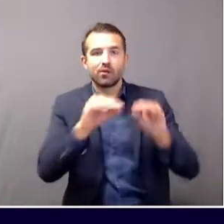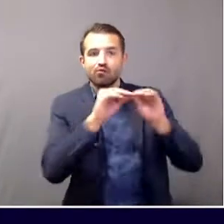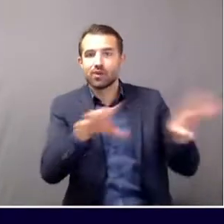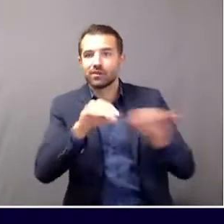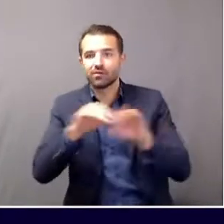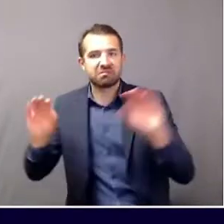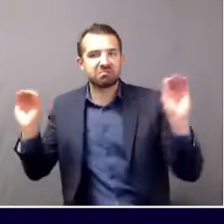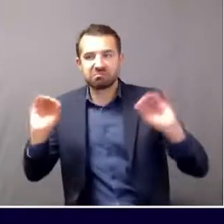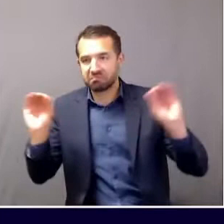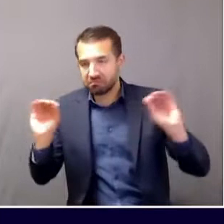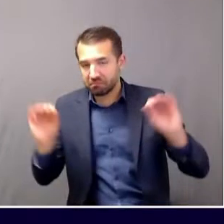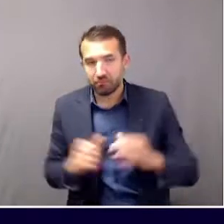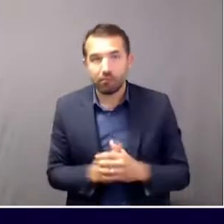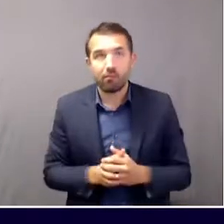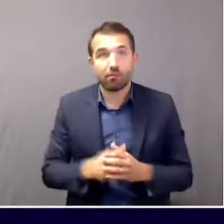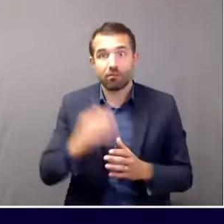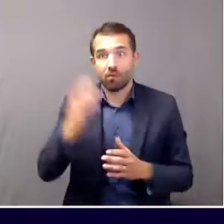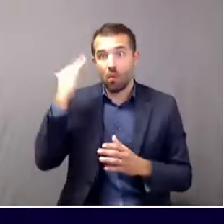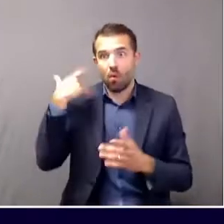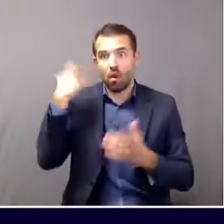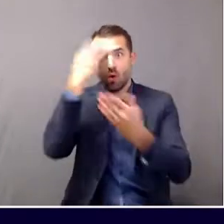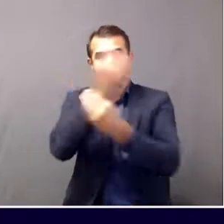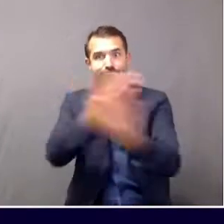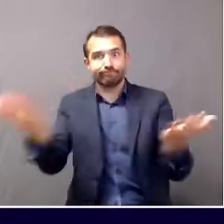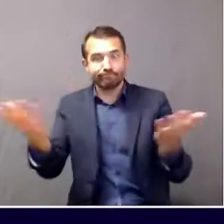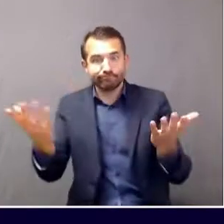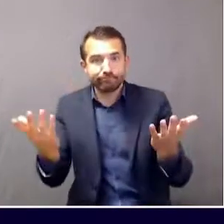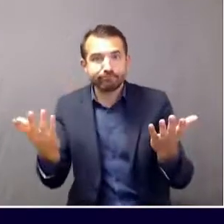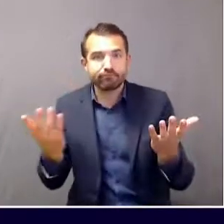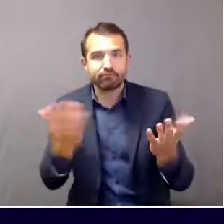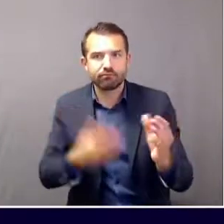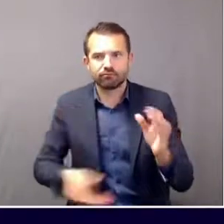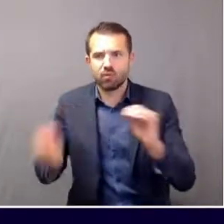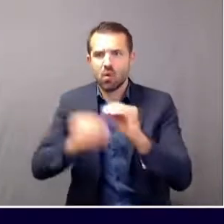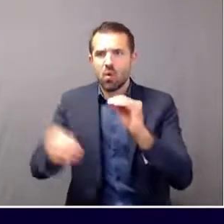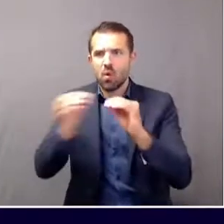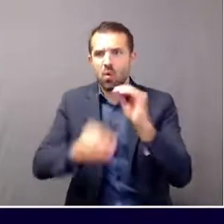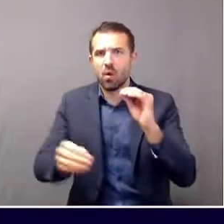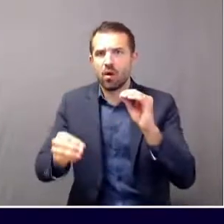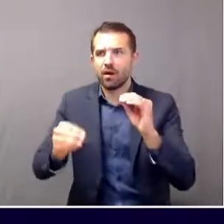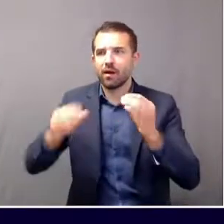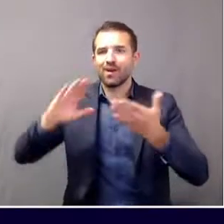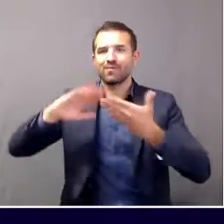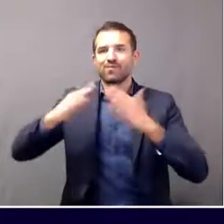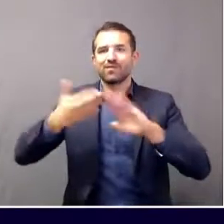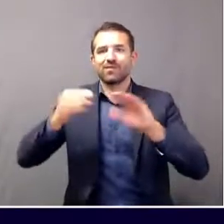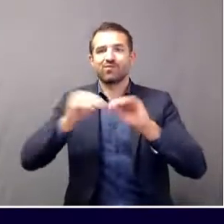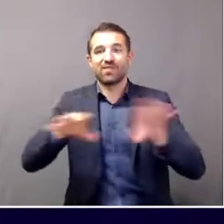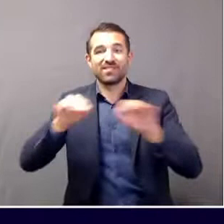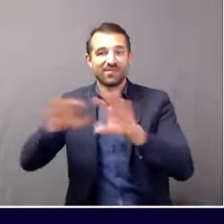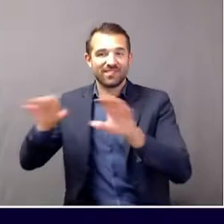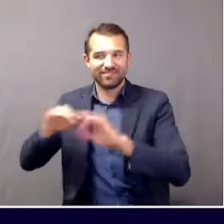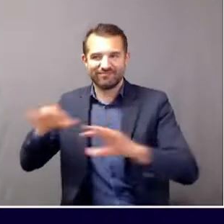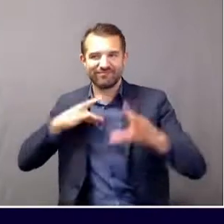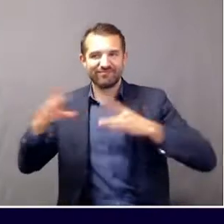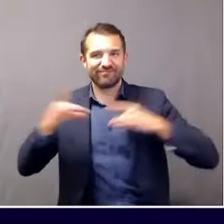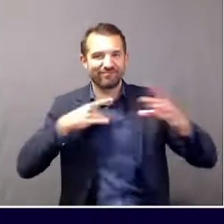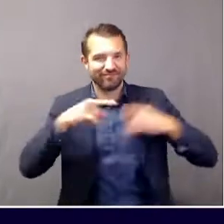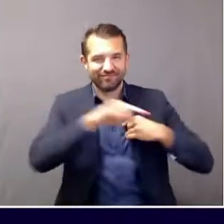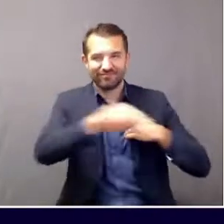sign that there is increasing